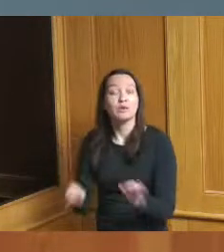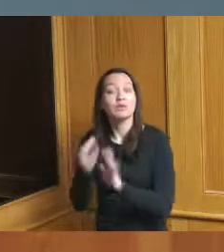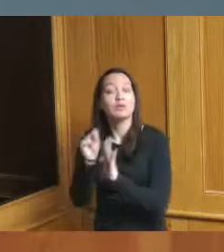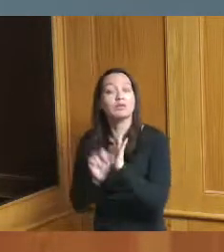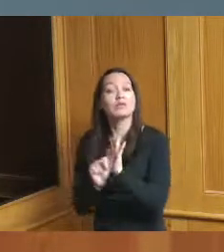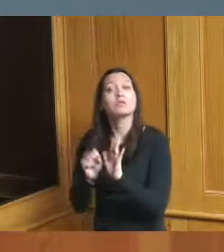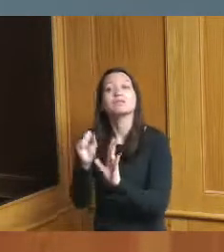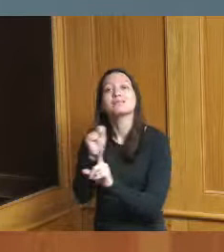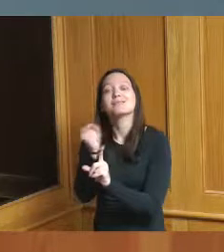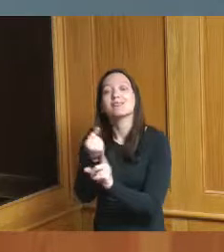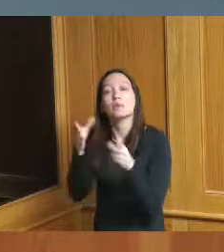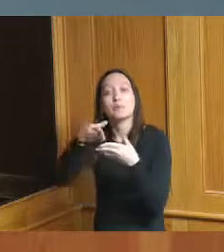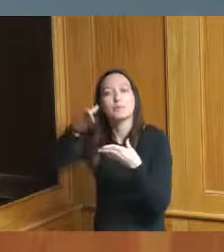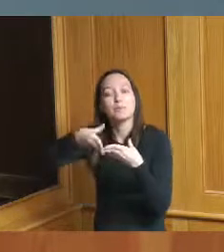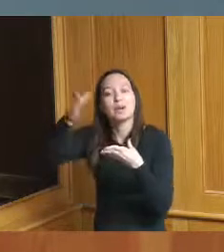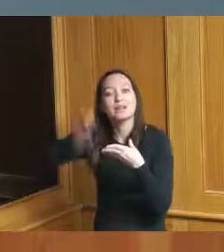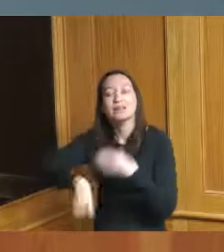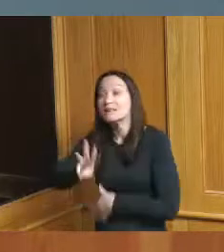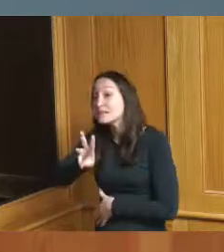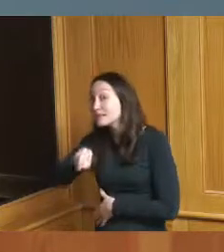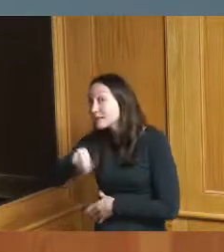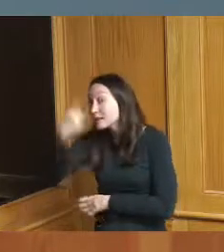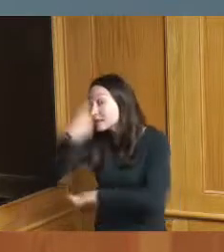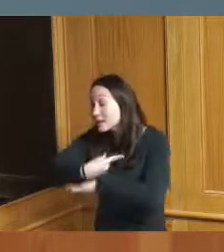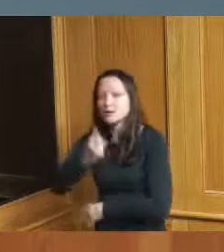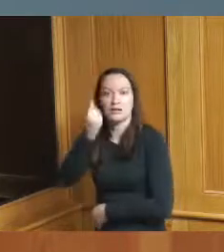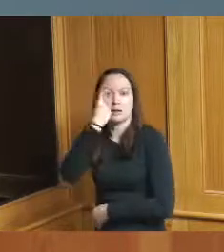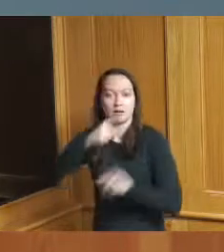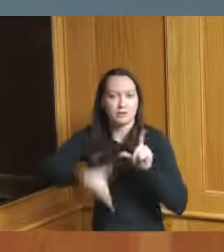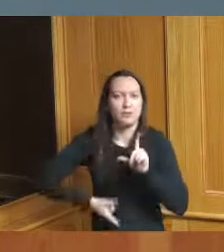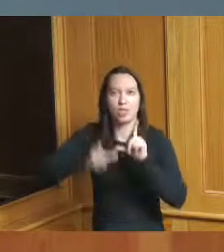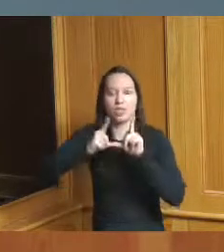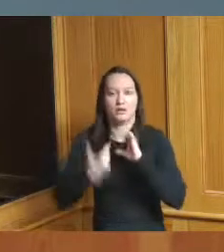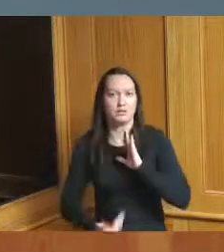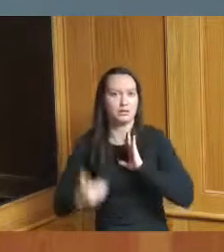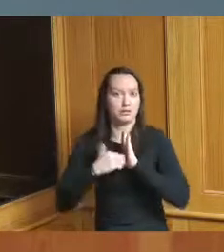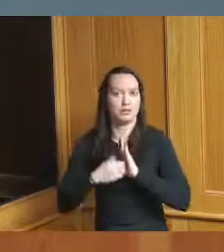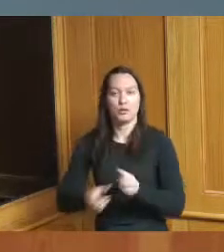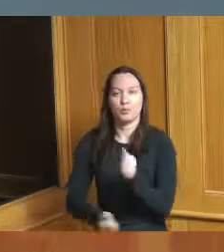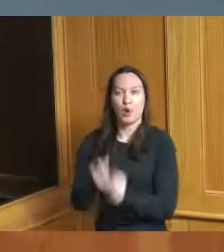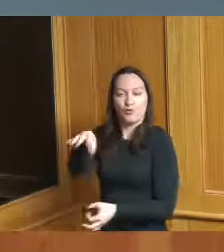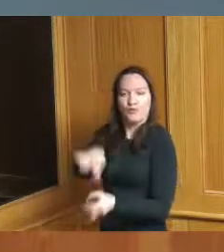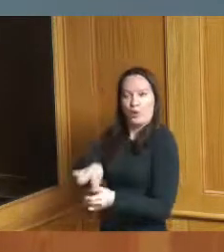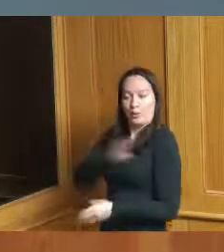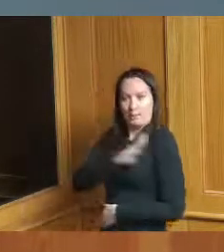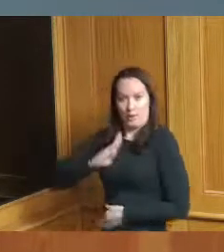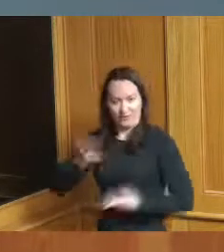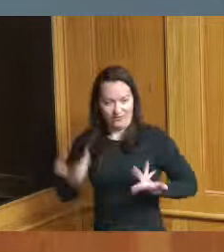shall end in 60 days unless renewed by a majority vote of this board be it further